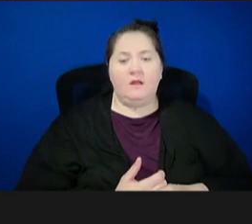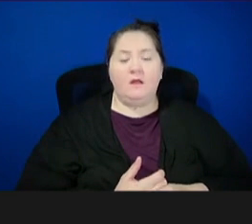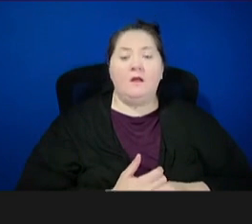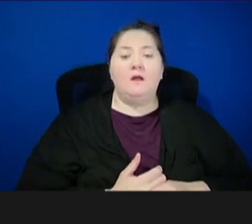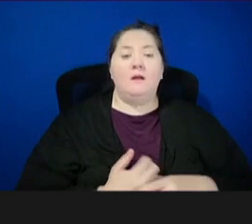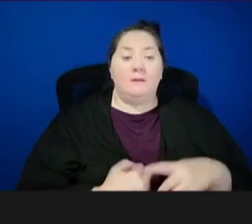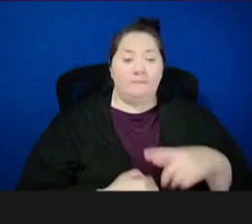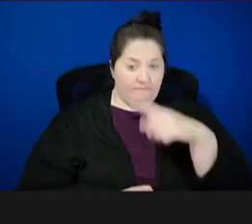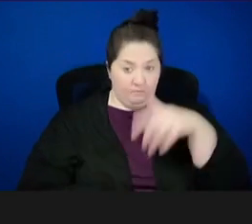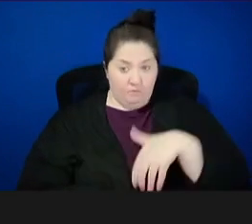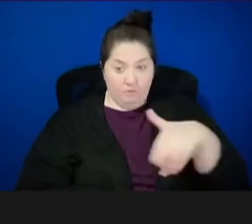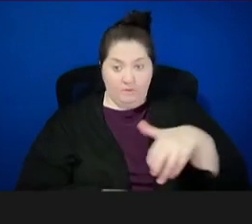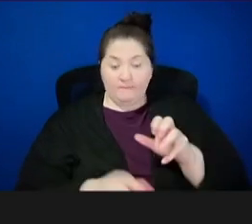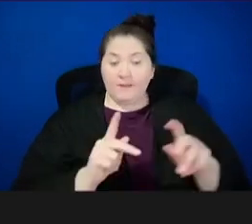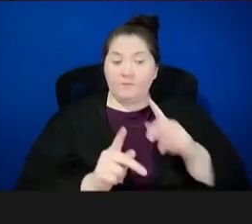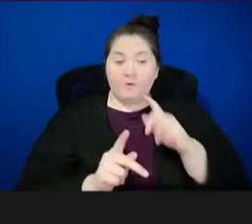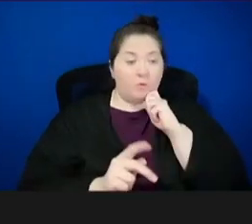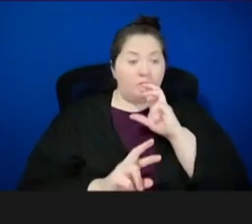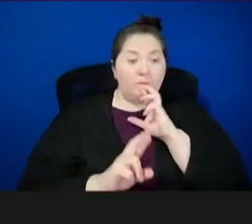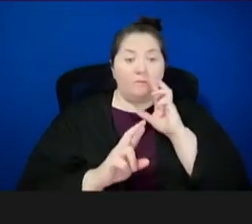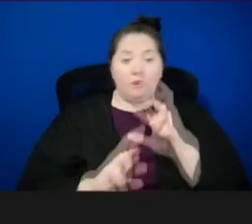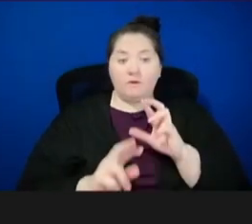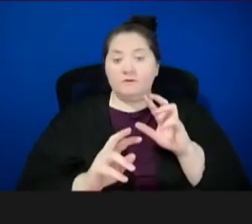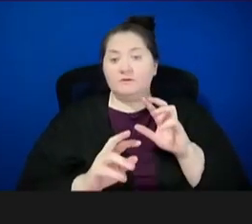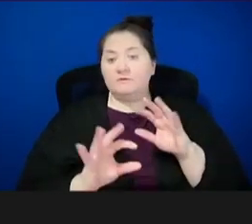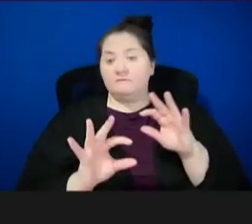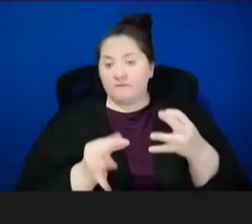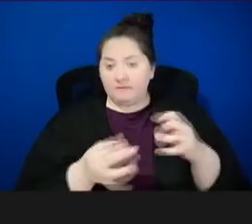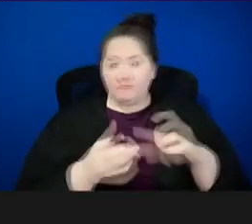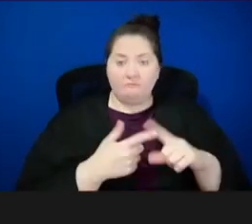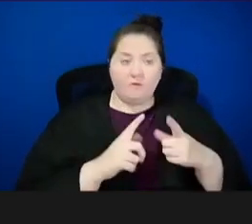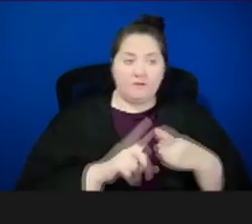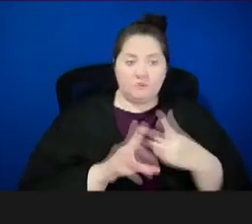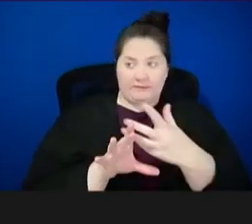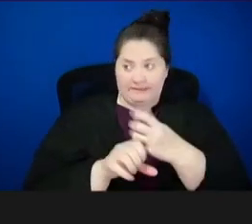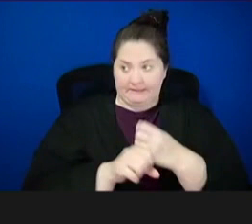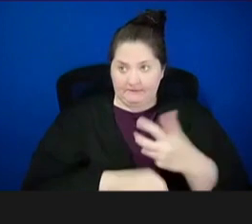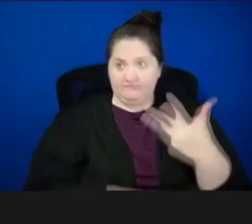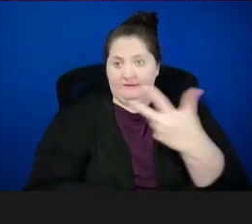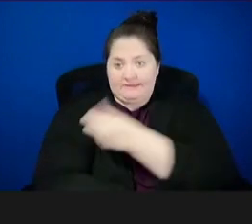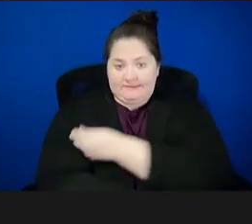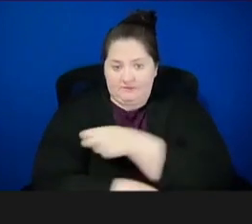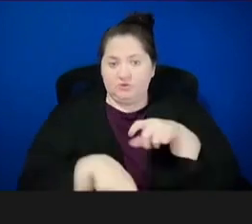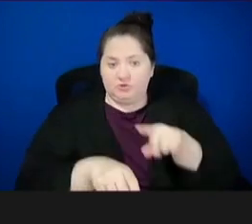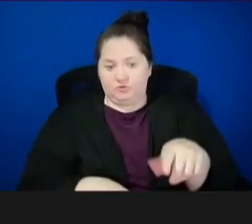less likely to report that their friends and family would receive vaccines in pregnancy. So,